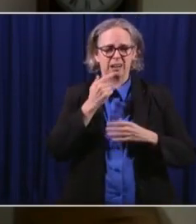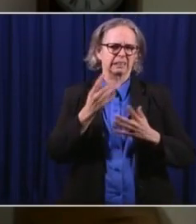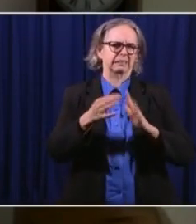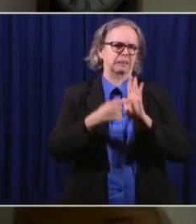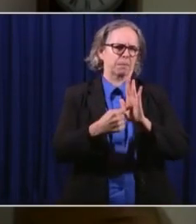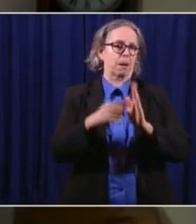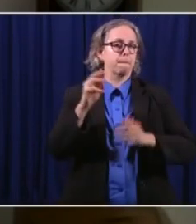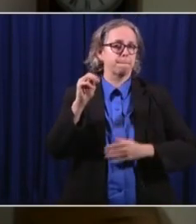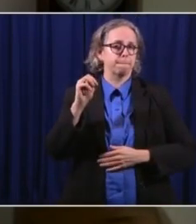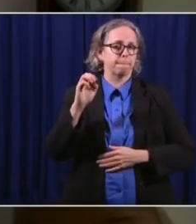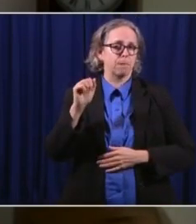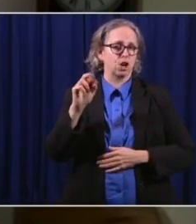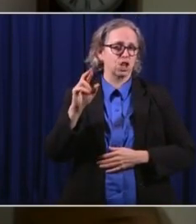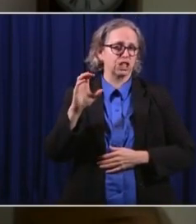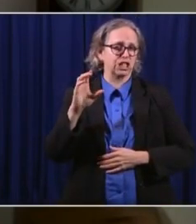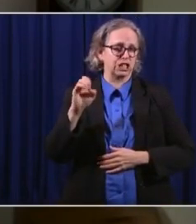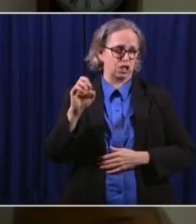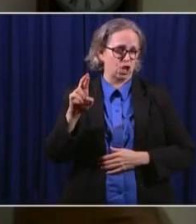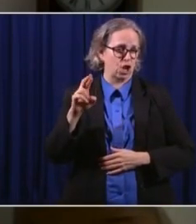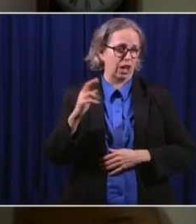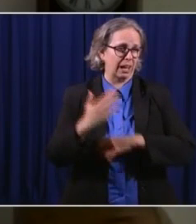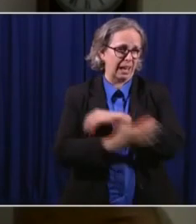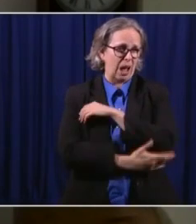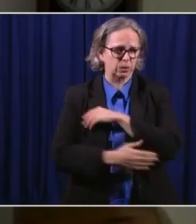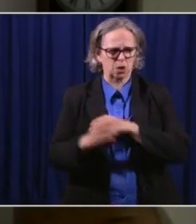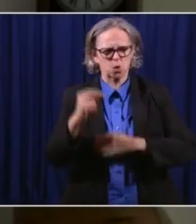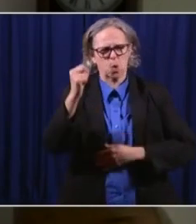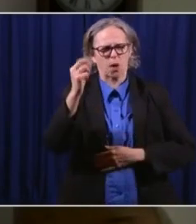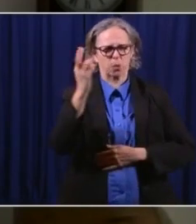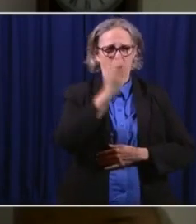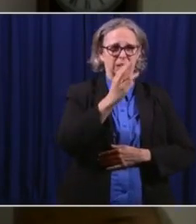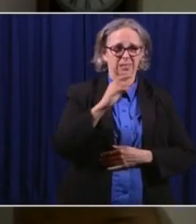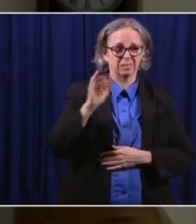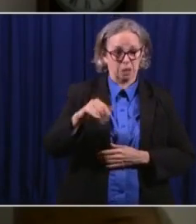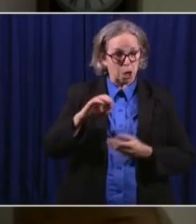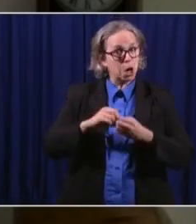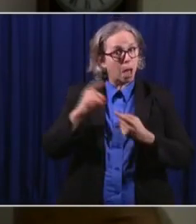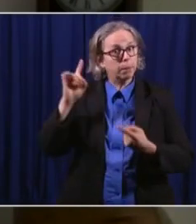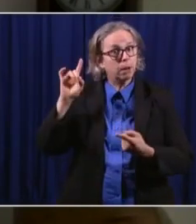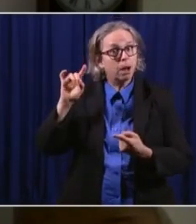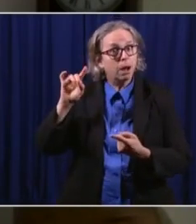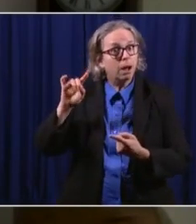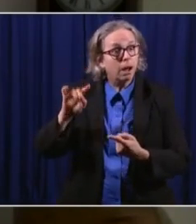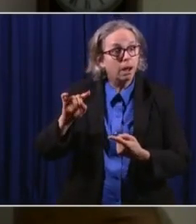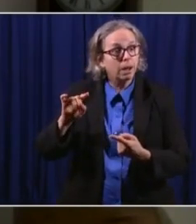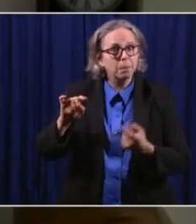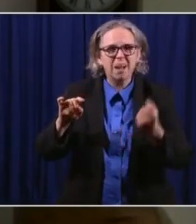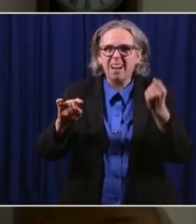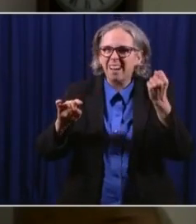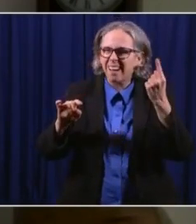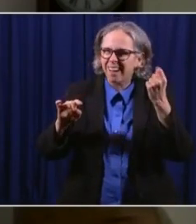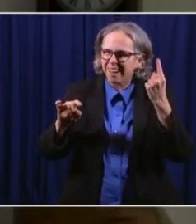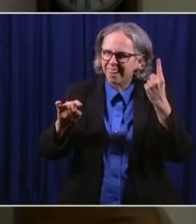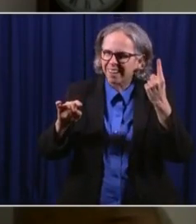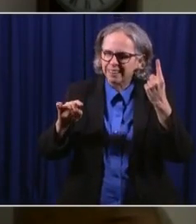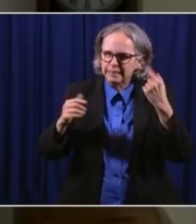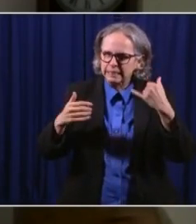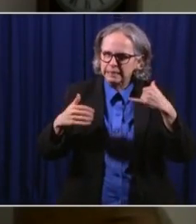WE'RE GOING TO GO THROUGH AND TALK ABOUT THE RED COUNTIES BRIEFLY. MERCER COUNTY REMAINS RED THIS WEEK IN THE NUMBER TWO SLOT